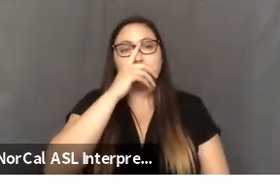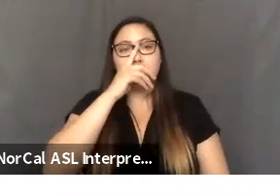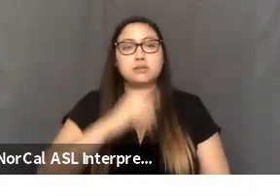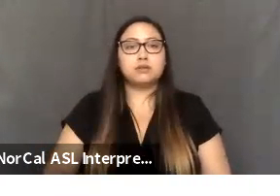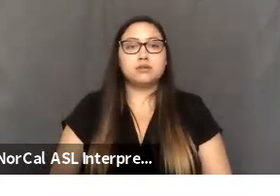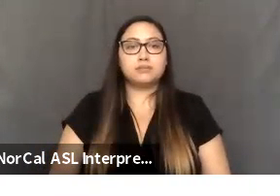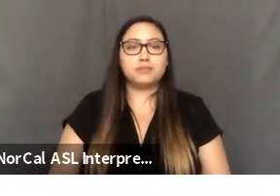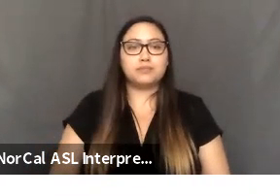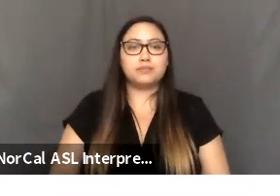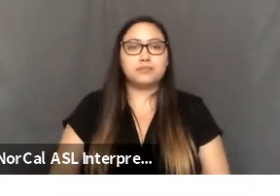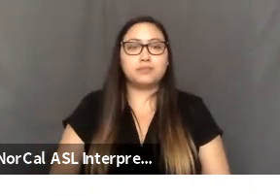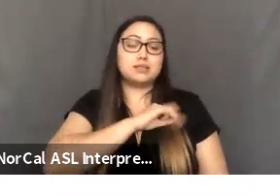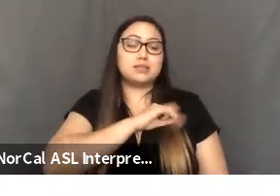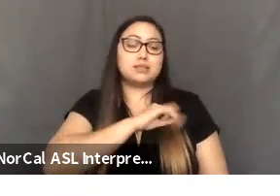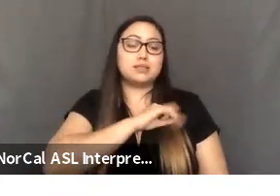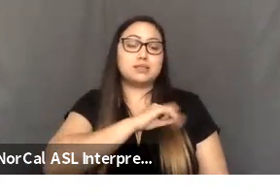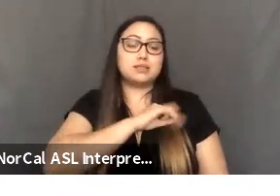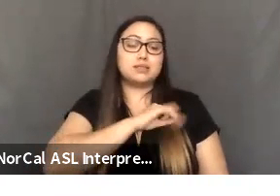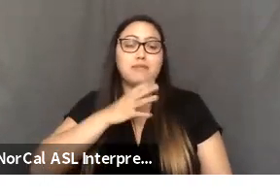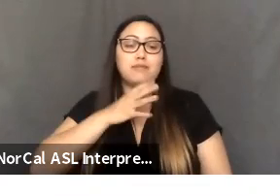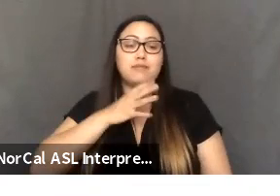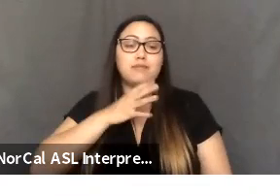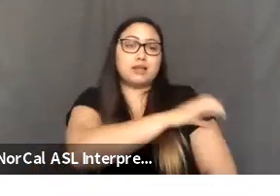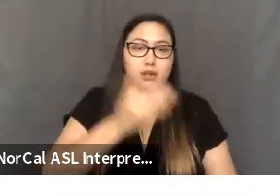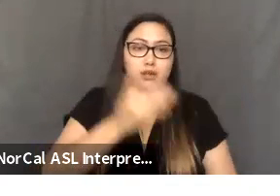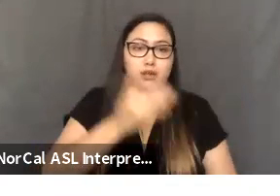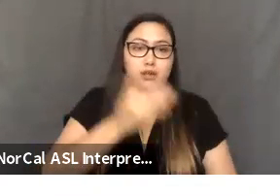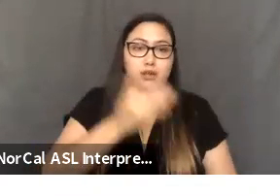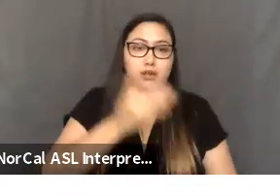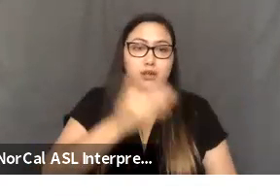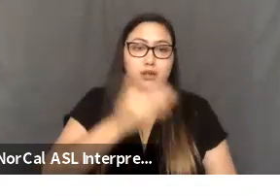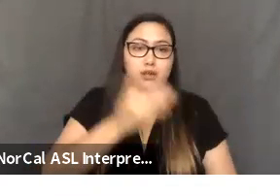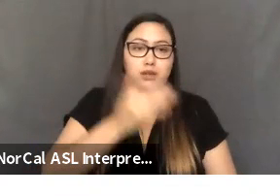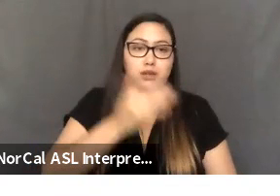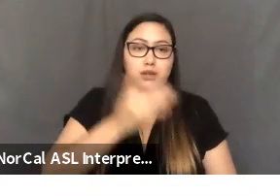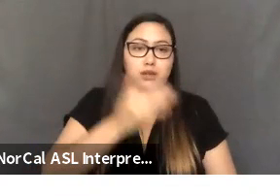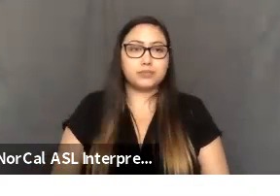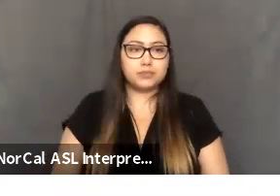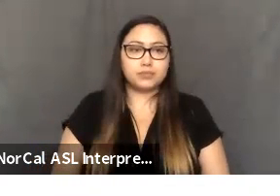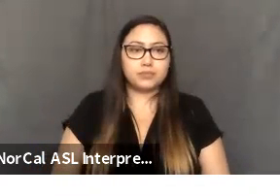and clinician knowledge. So participants reported that staff and clinicians were often unaware of